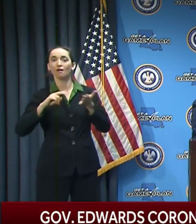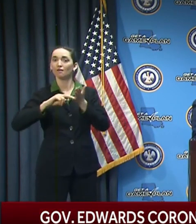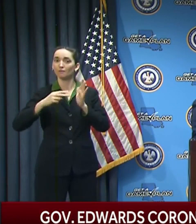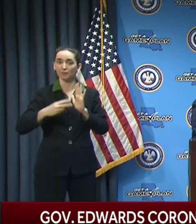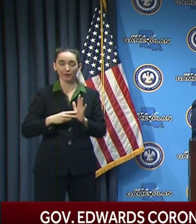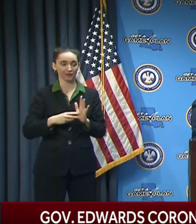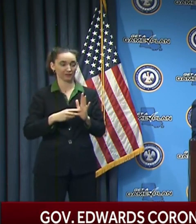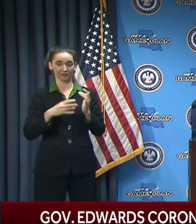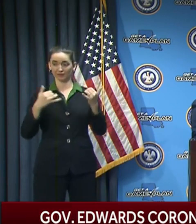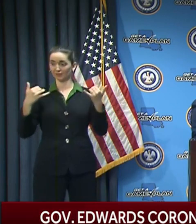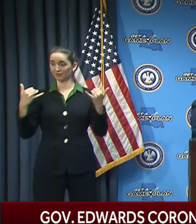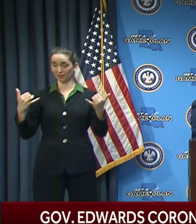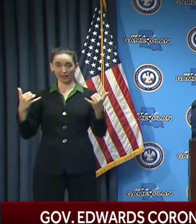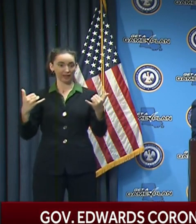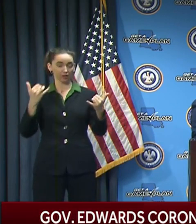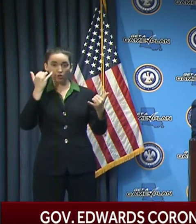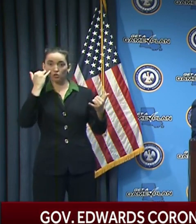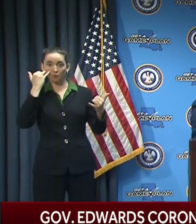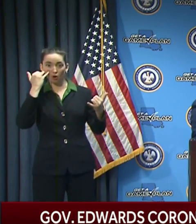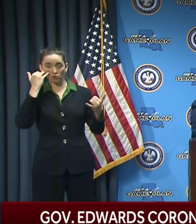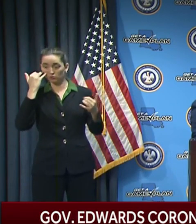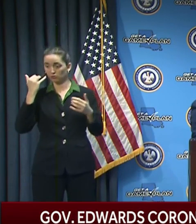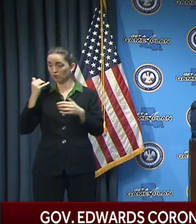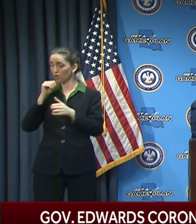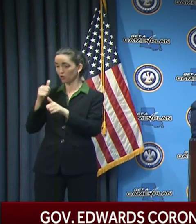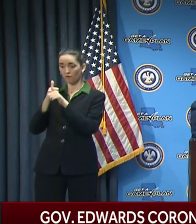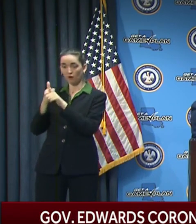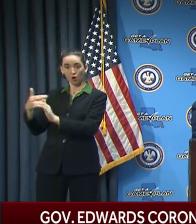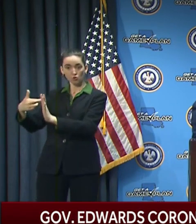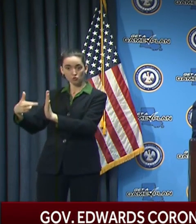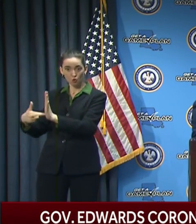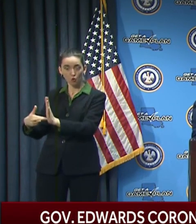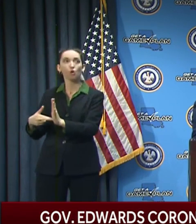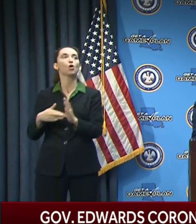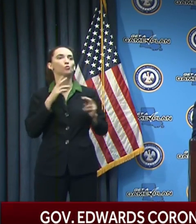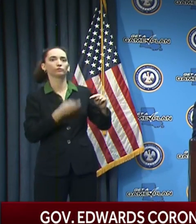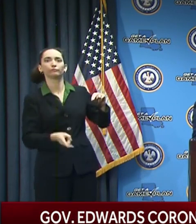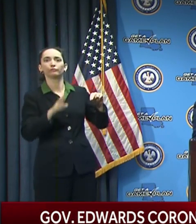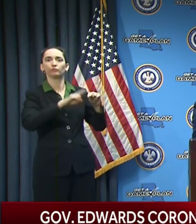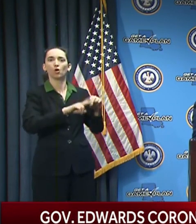SO SO THAT’S TWELVE HUNDRED OR SO PEOPLE THAT ARE NOT IN THE HOSPITAL TODAY.